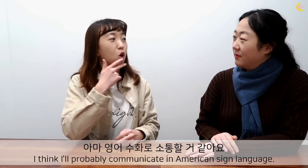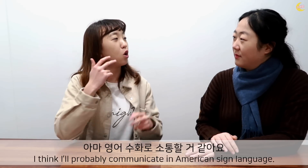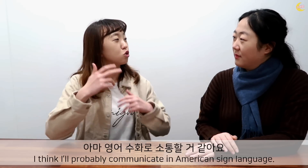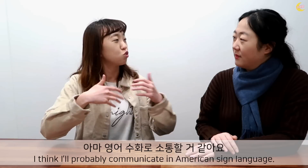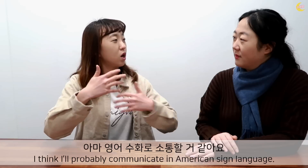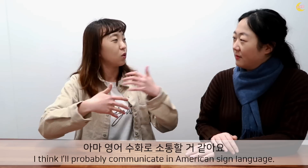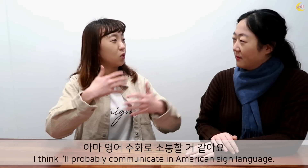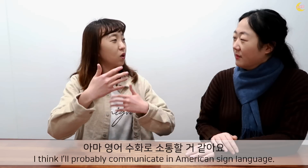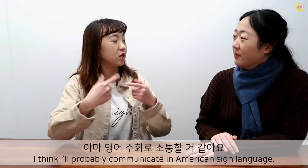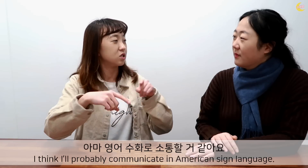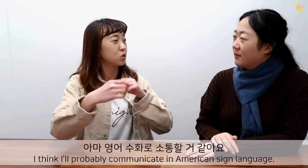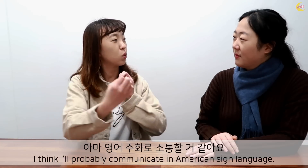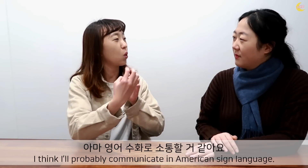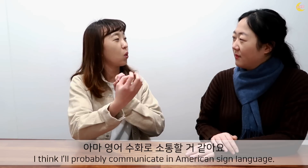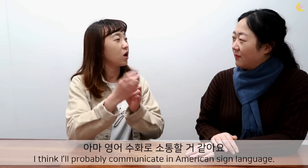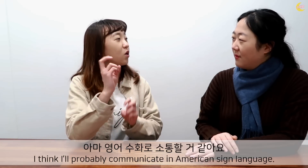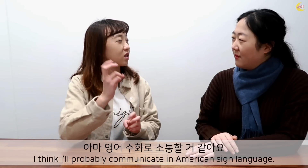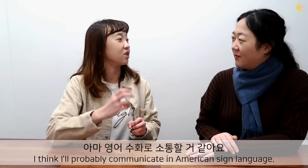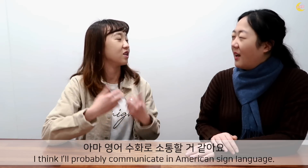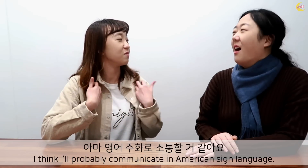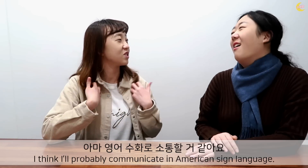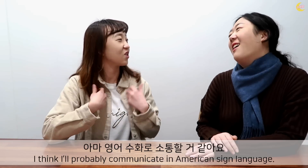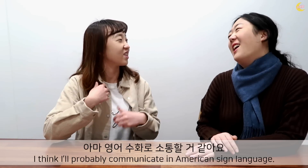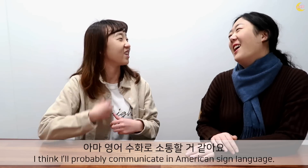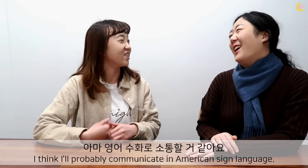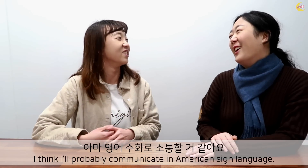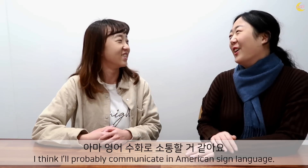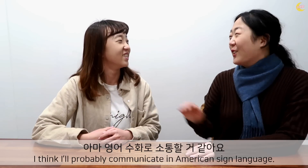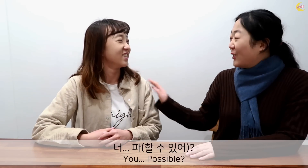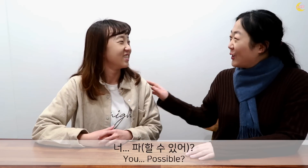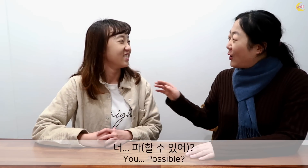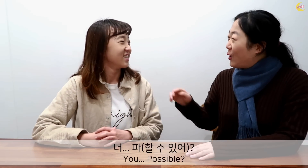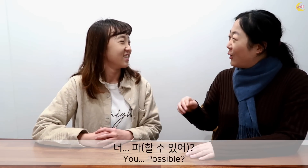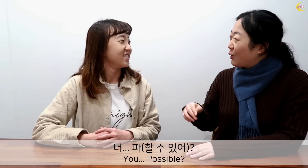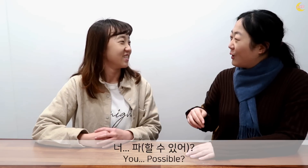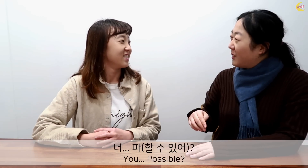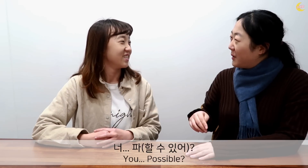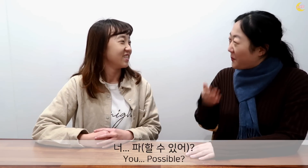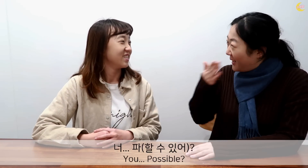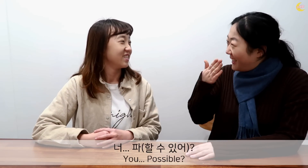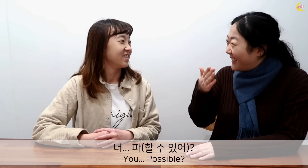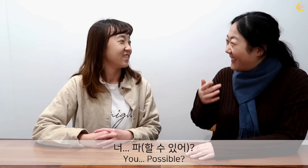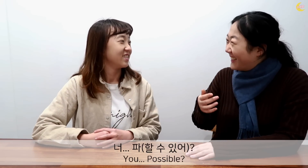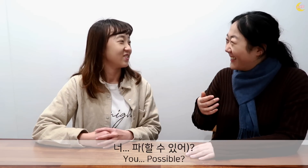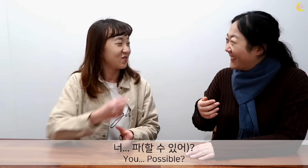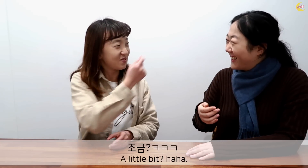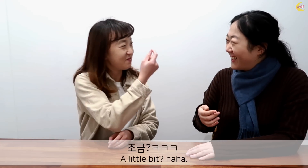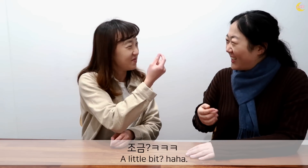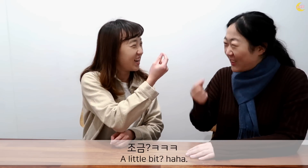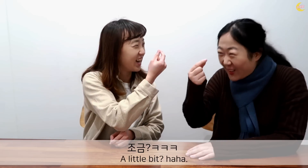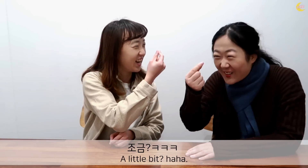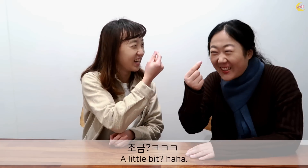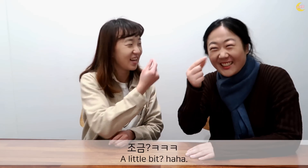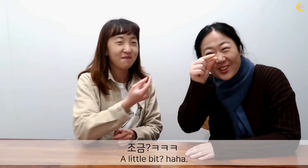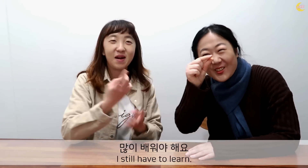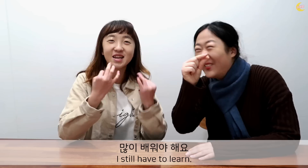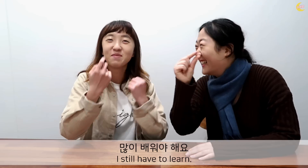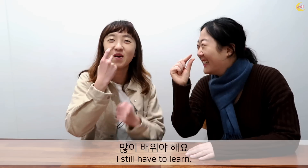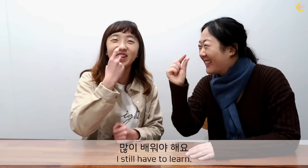I think I’ll probably communicate in American sign language. Possible?? A little bit? haha.